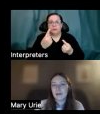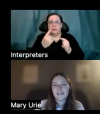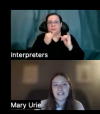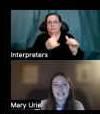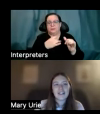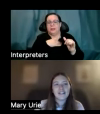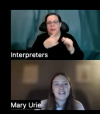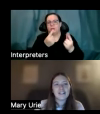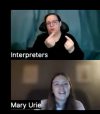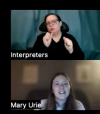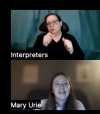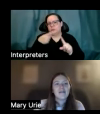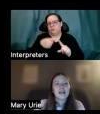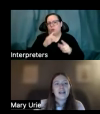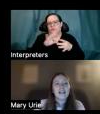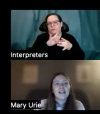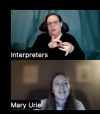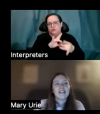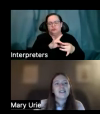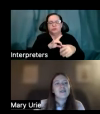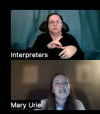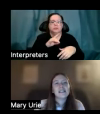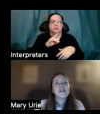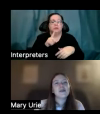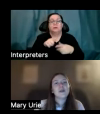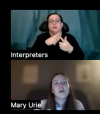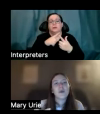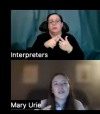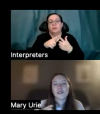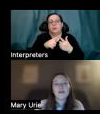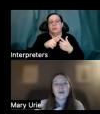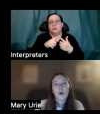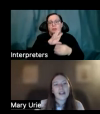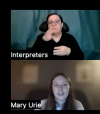point of connection, and then going into describing why you're